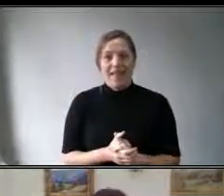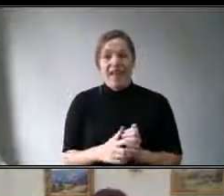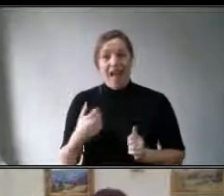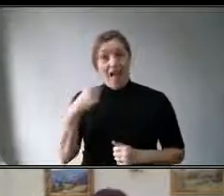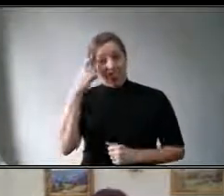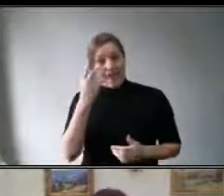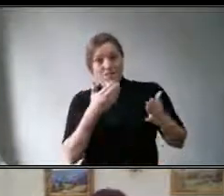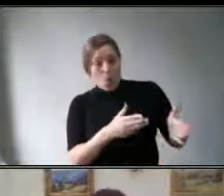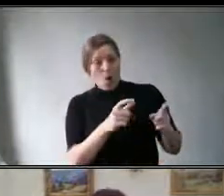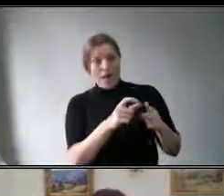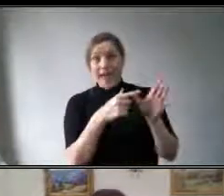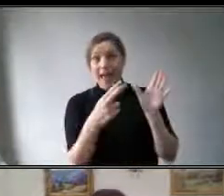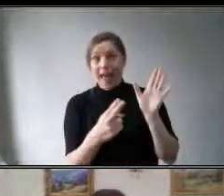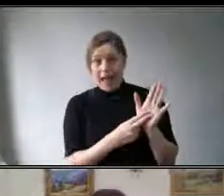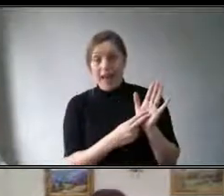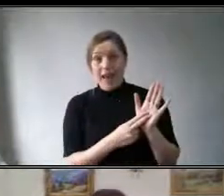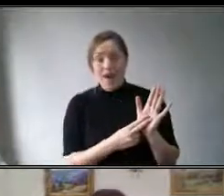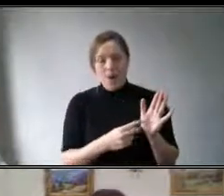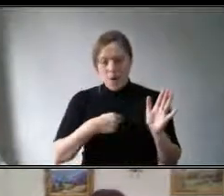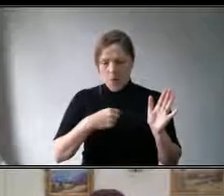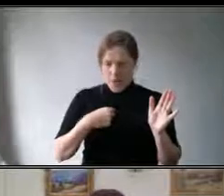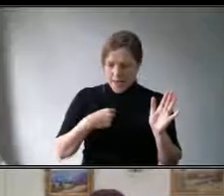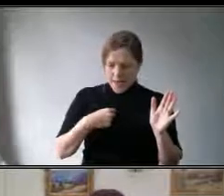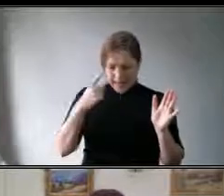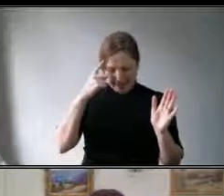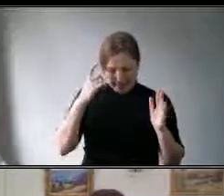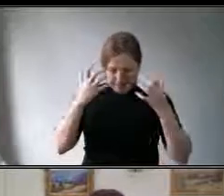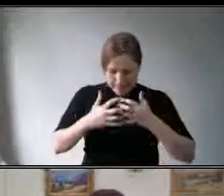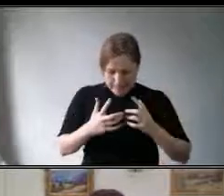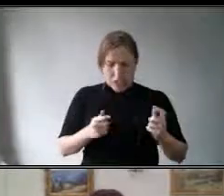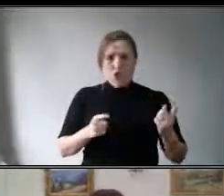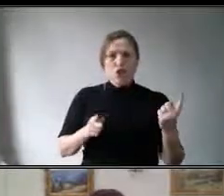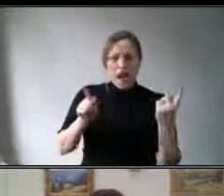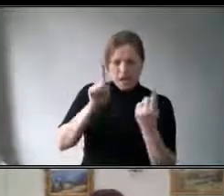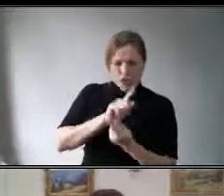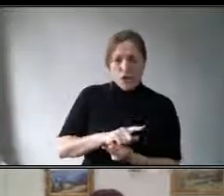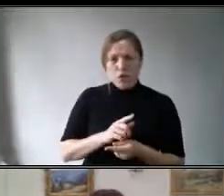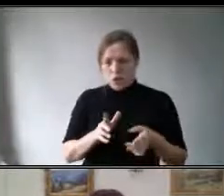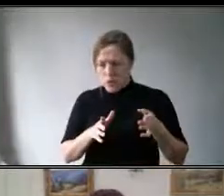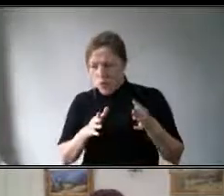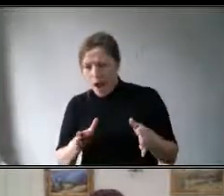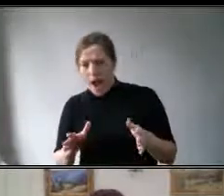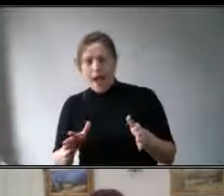all the changes we made were promoting and changing the physical environment and even